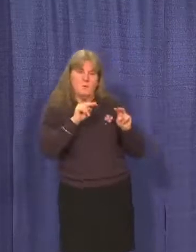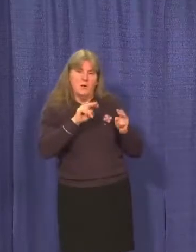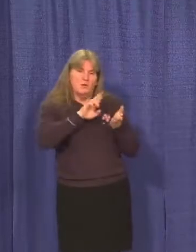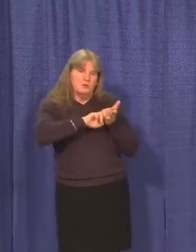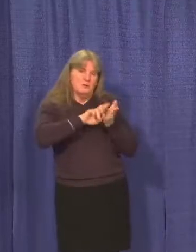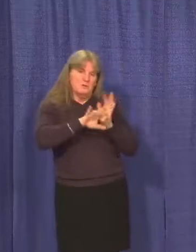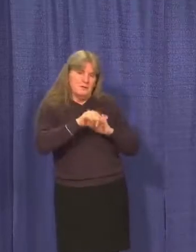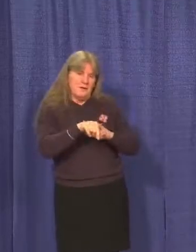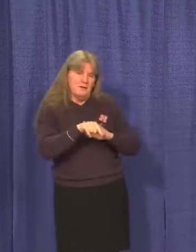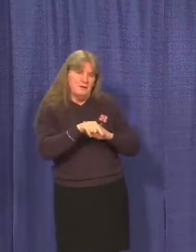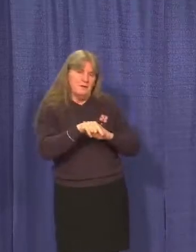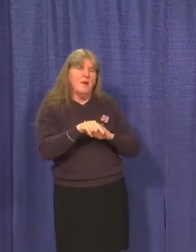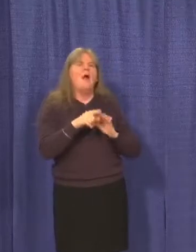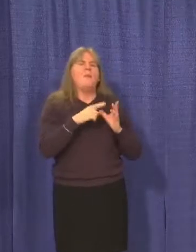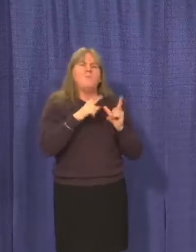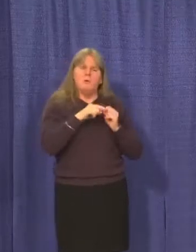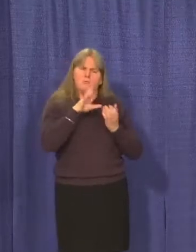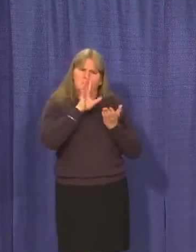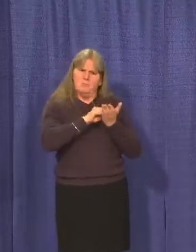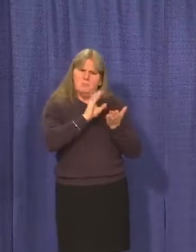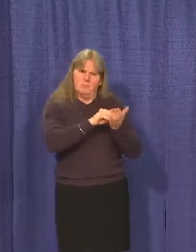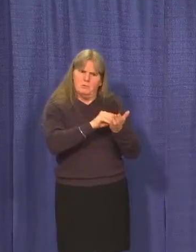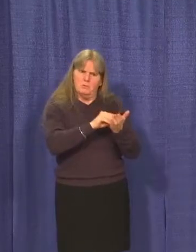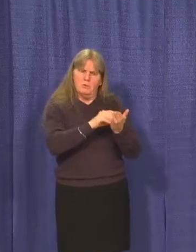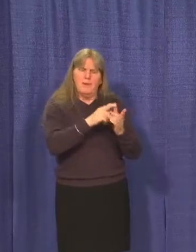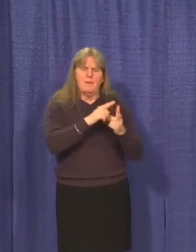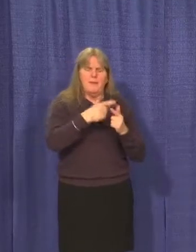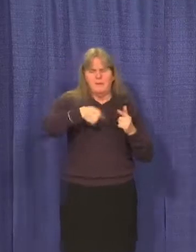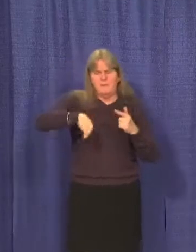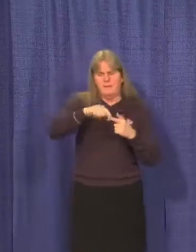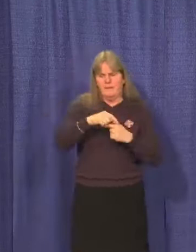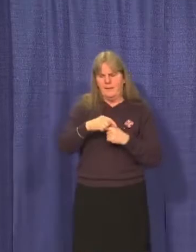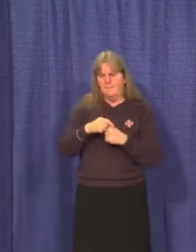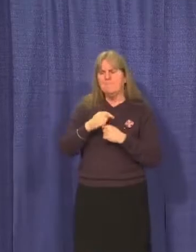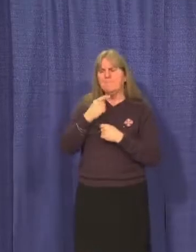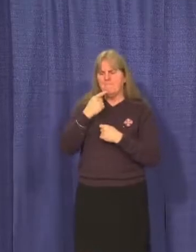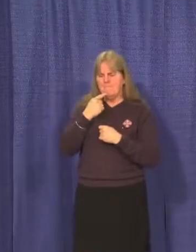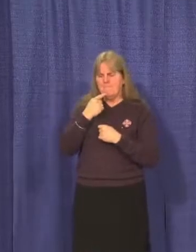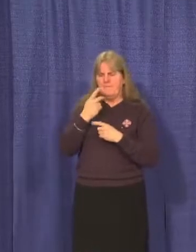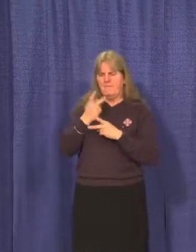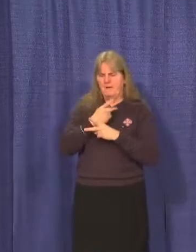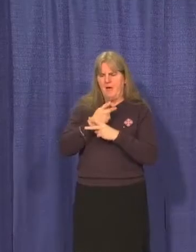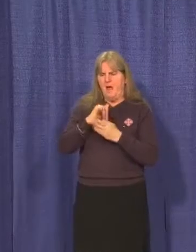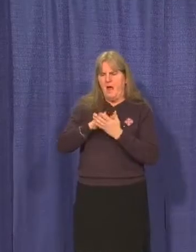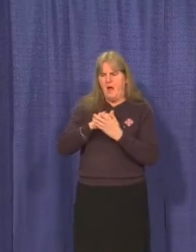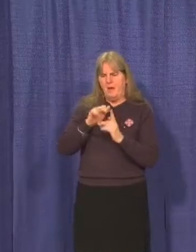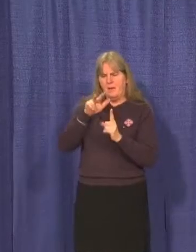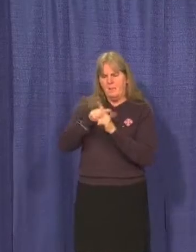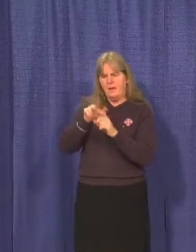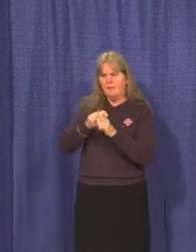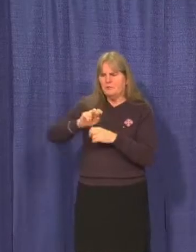Once we have more information on not, then we can start to apply it to okay, what does that mean for travel, what does that mean